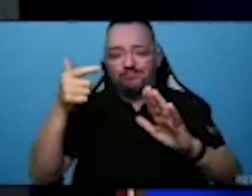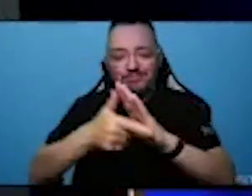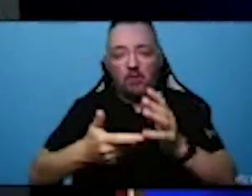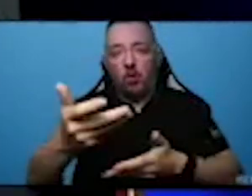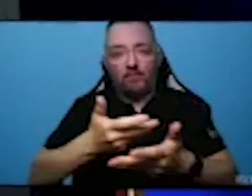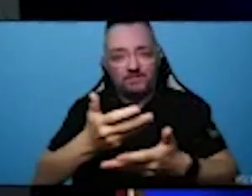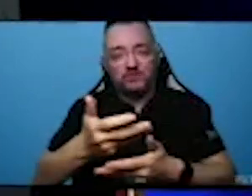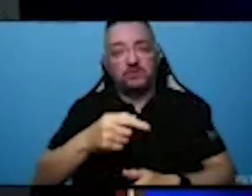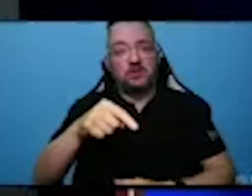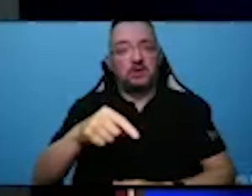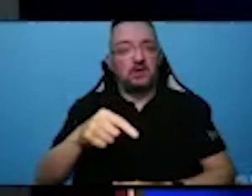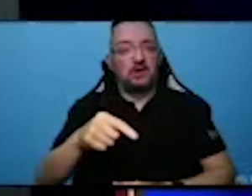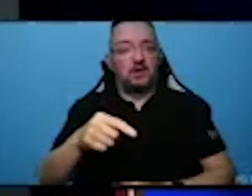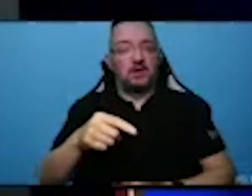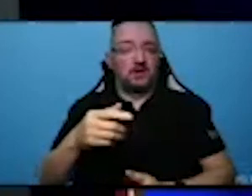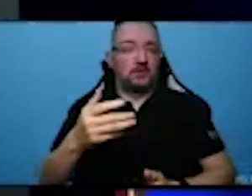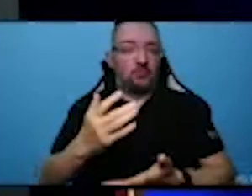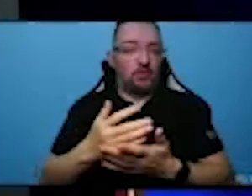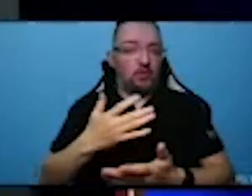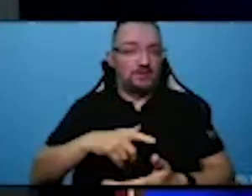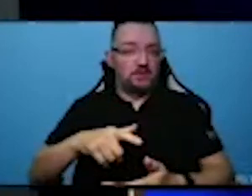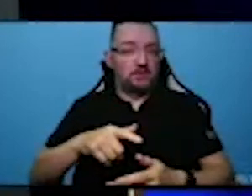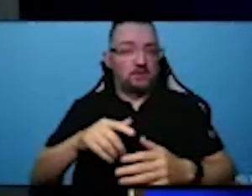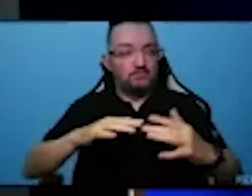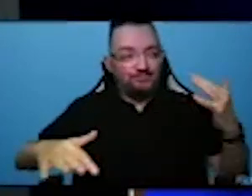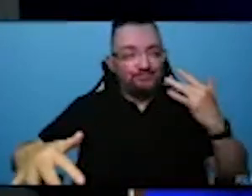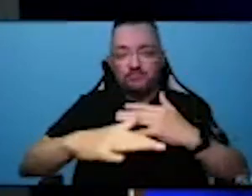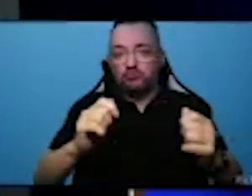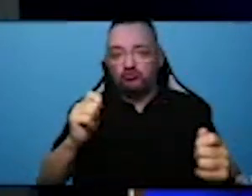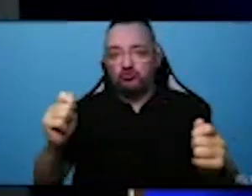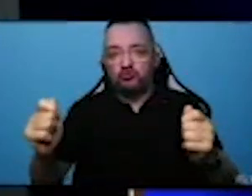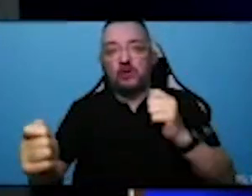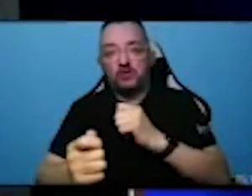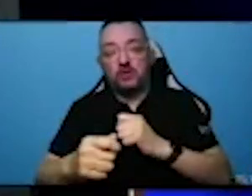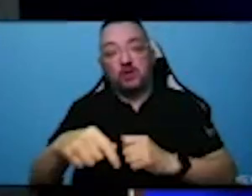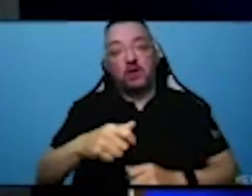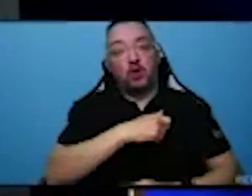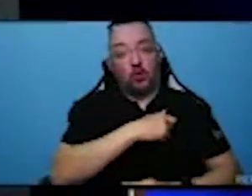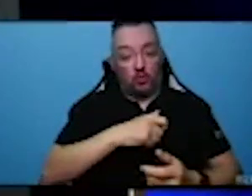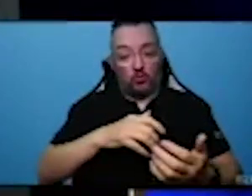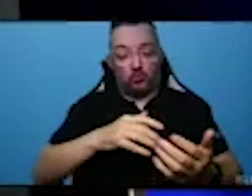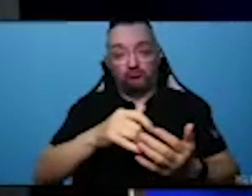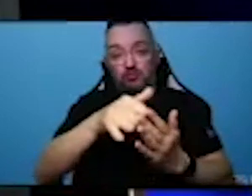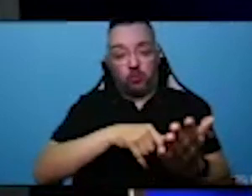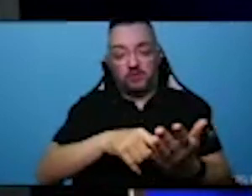And that change on the ground. The Commission obviously puts forth some specific propositions for how change might be generated and taken